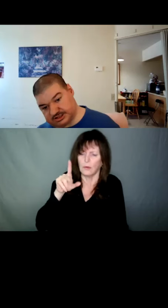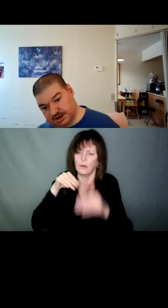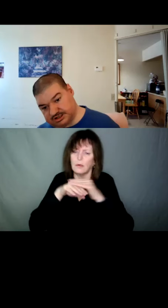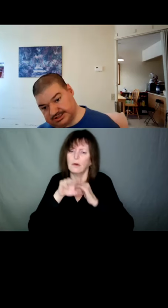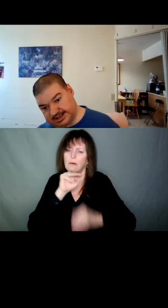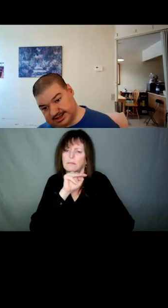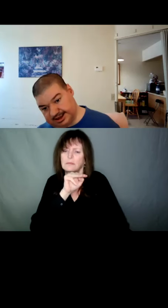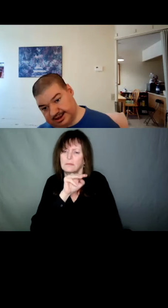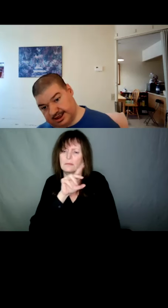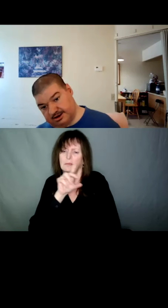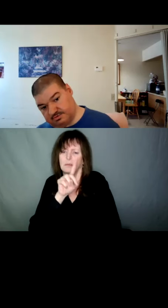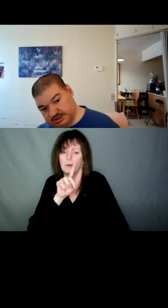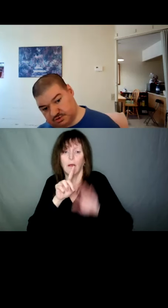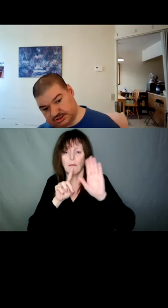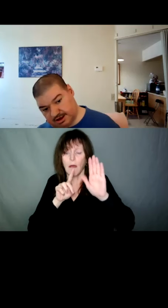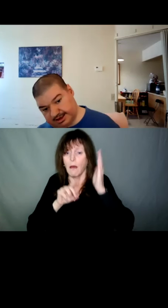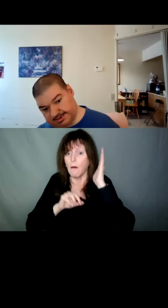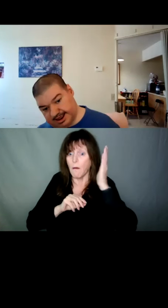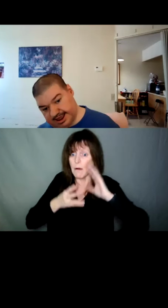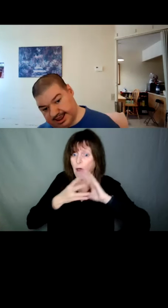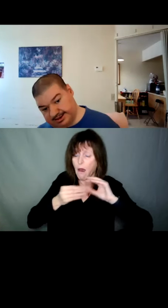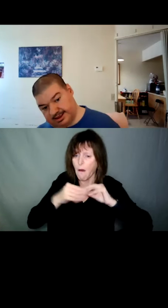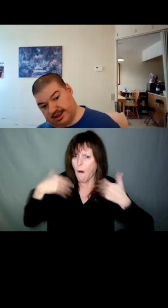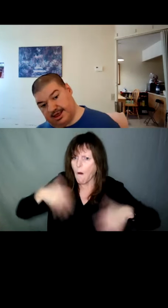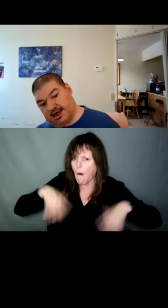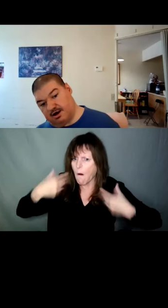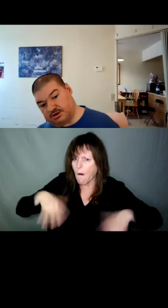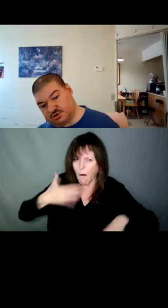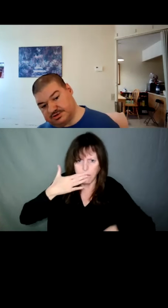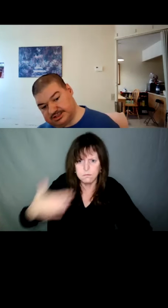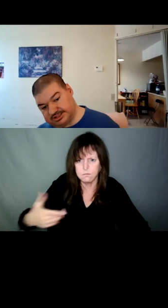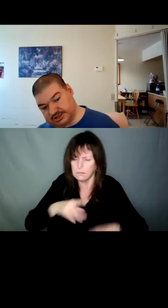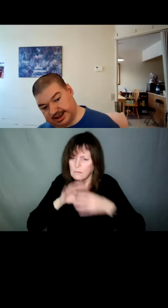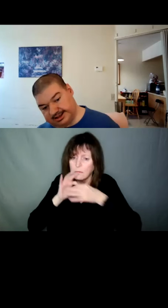muscular disorders